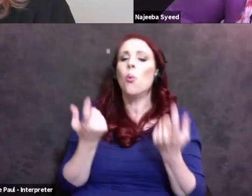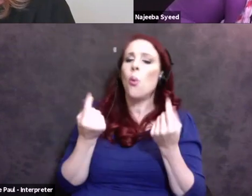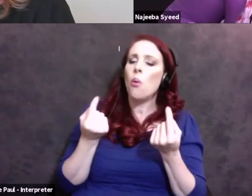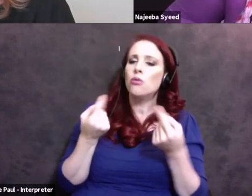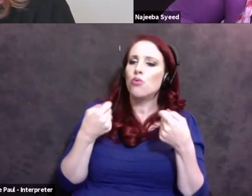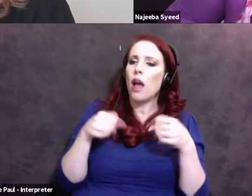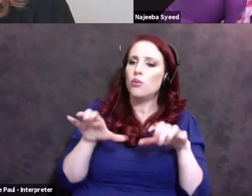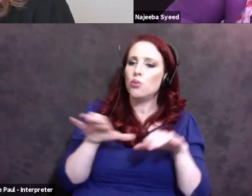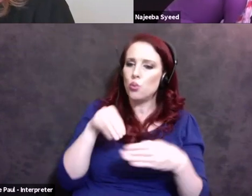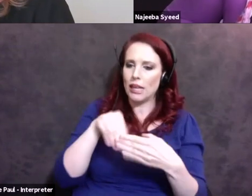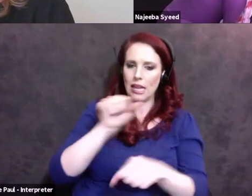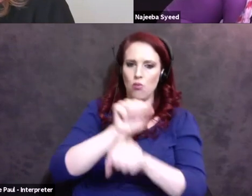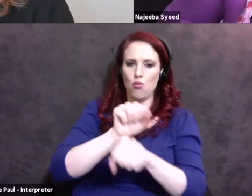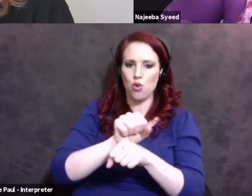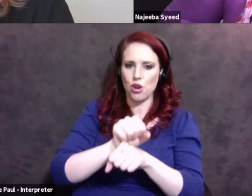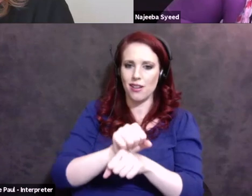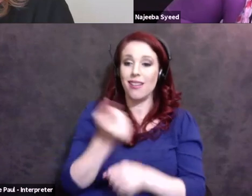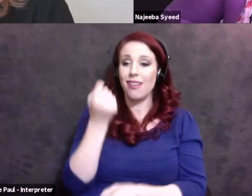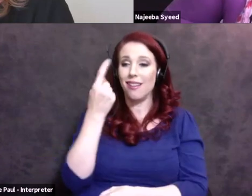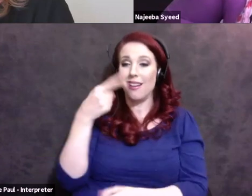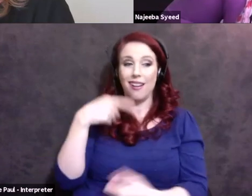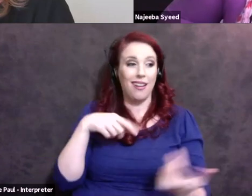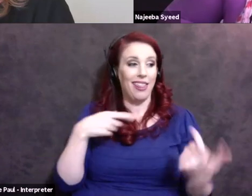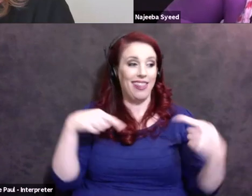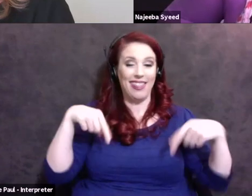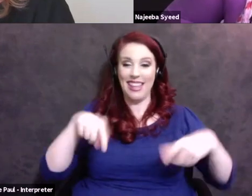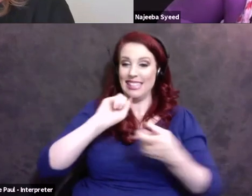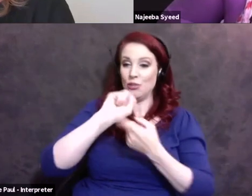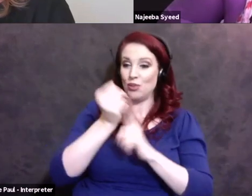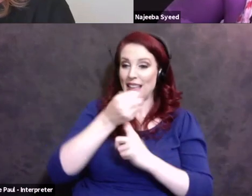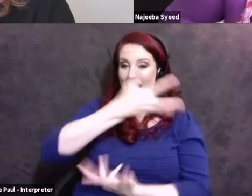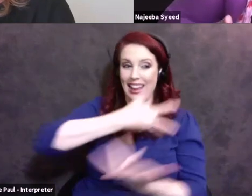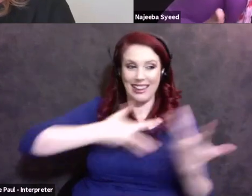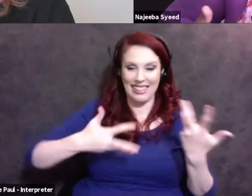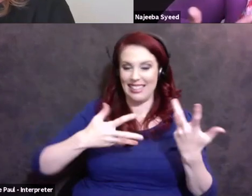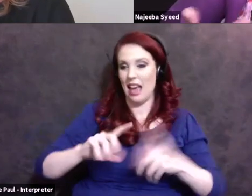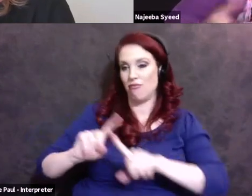a religiously pluralistic society.